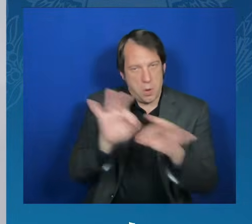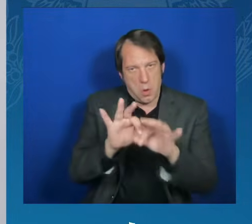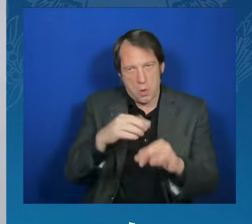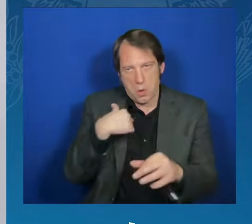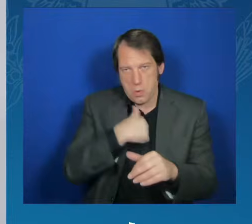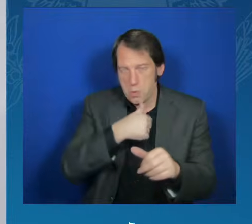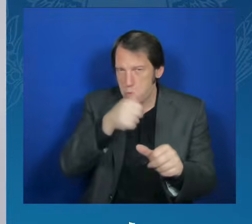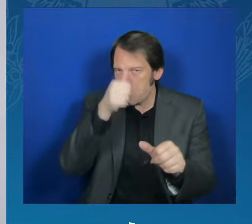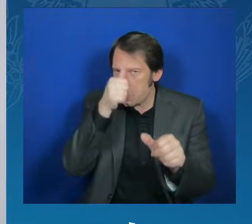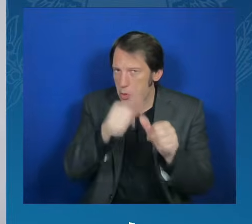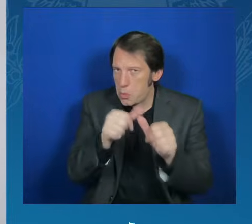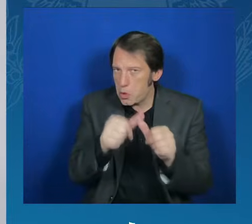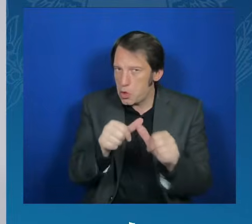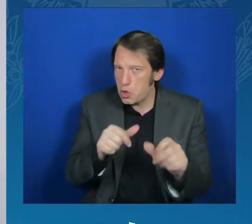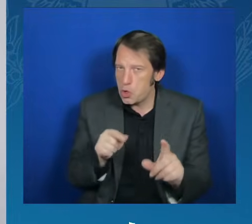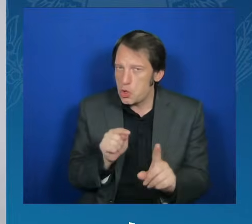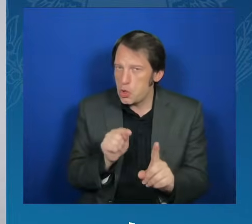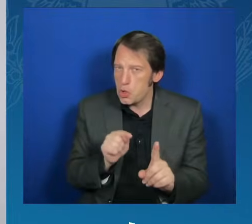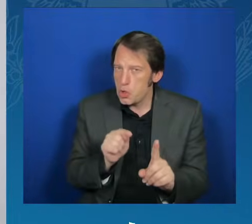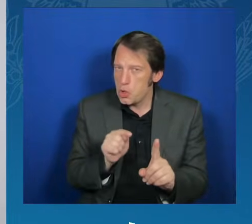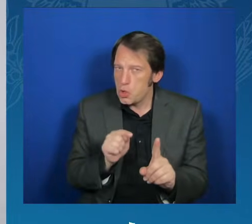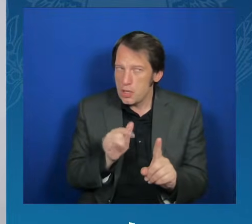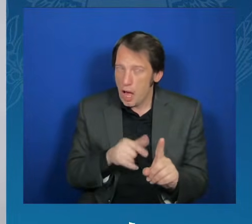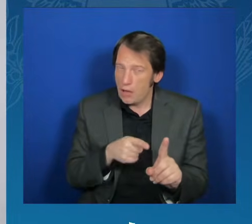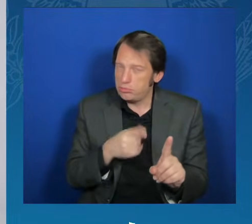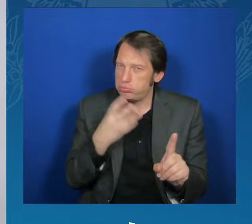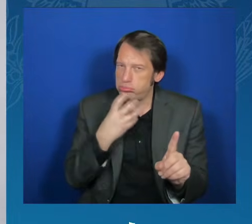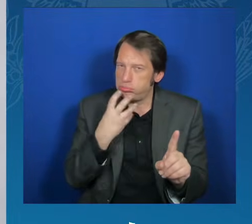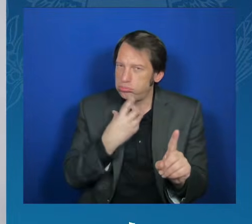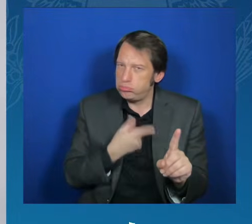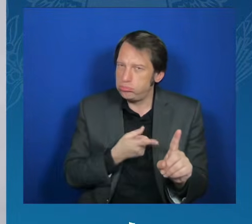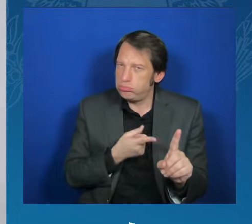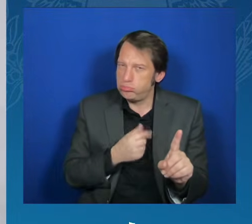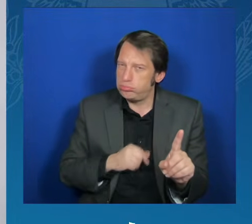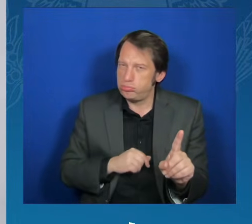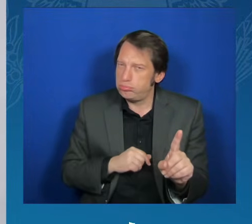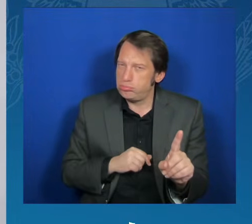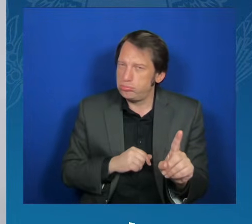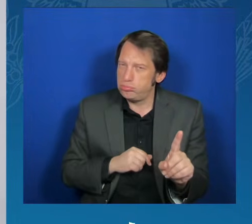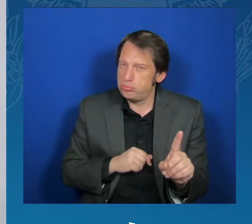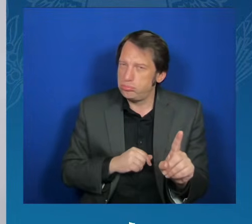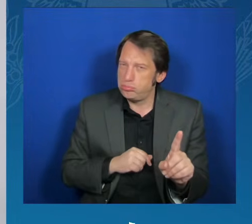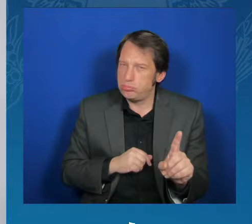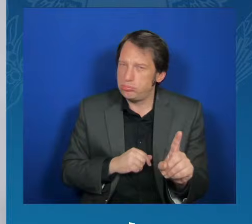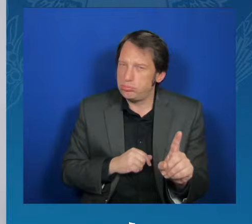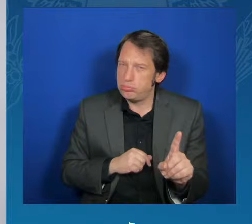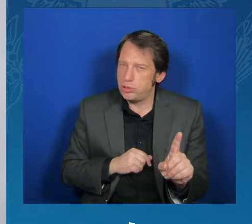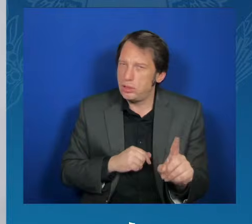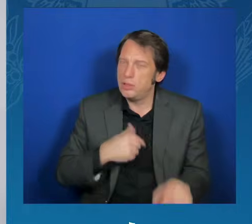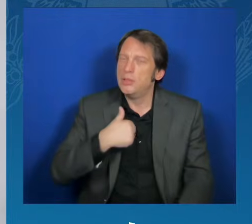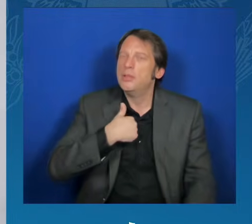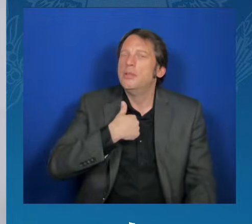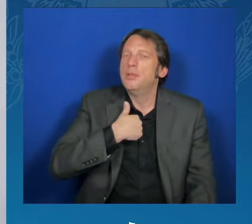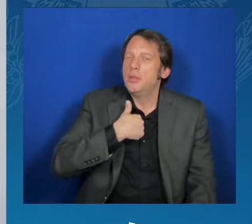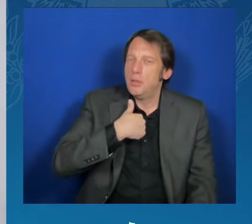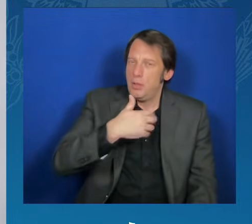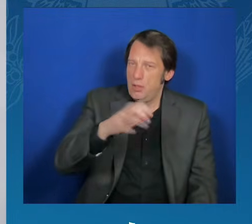and, I will say, understand that Israel then had a right to defend itself.